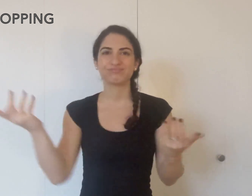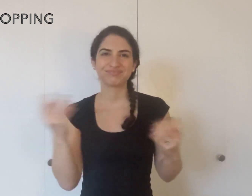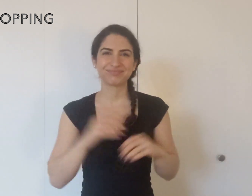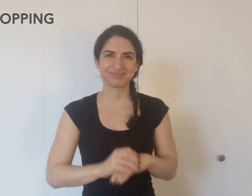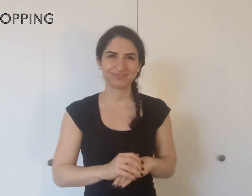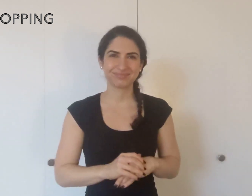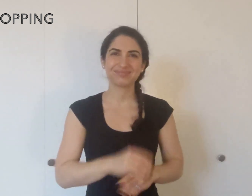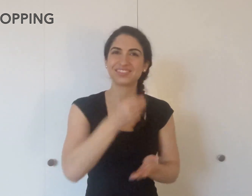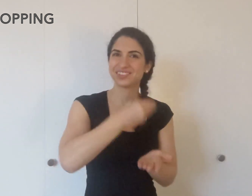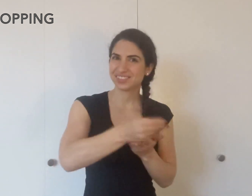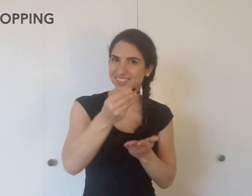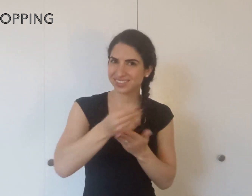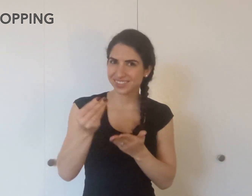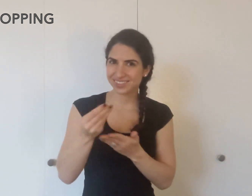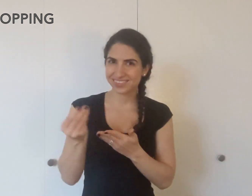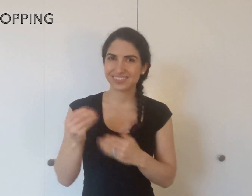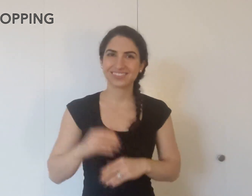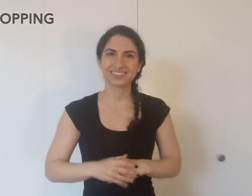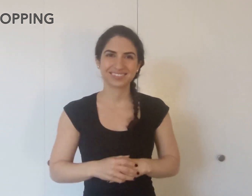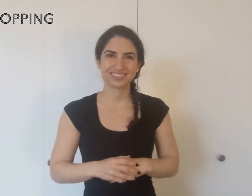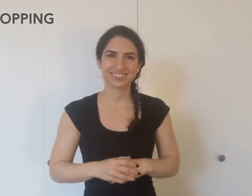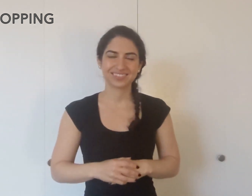SHOPPING